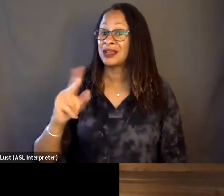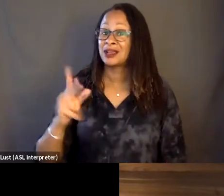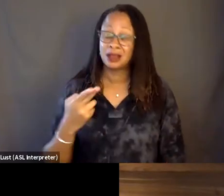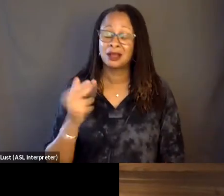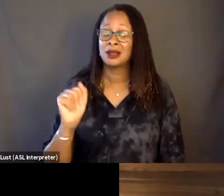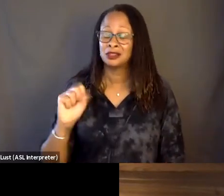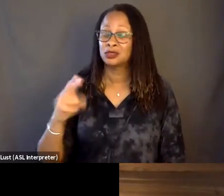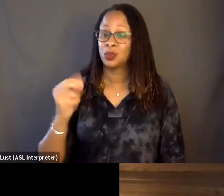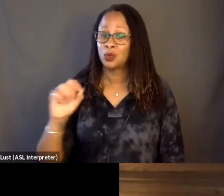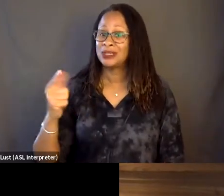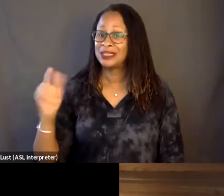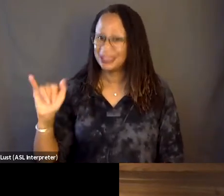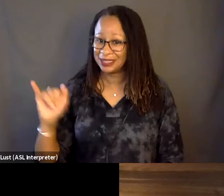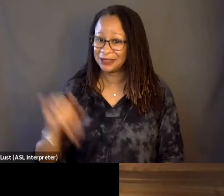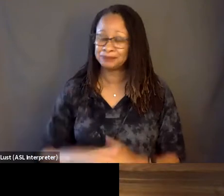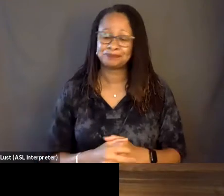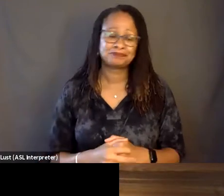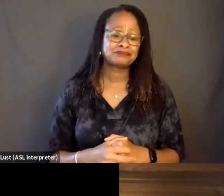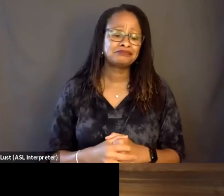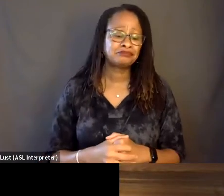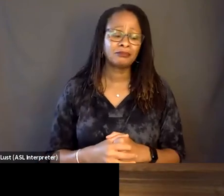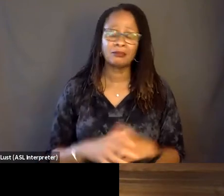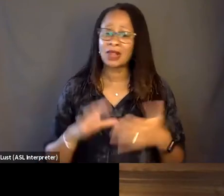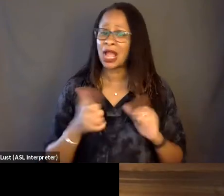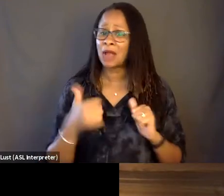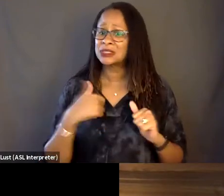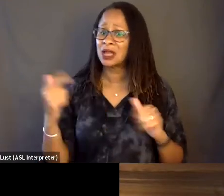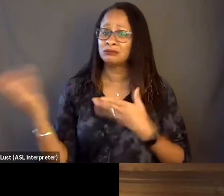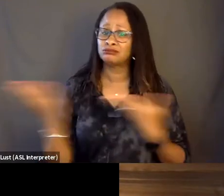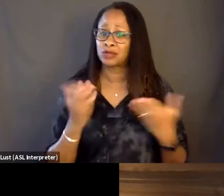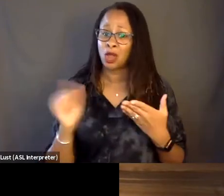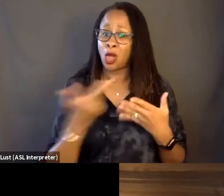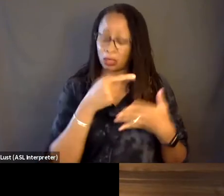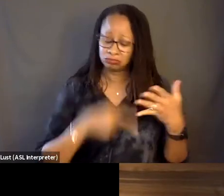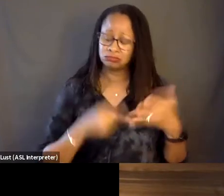And how was I going to bring these people together and craft